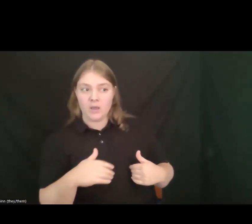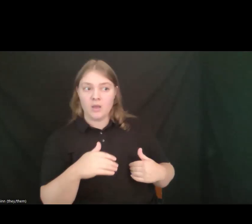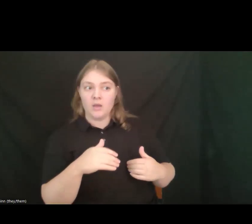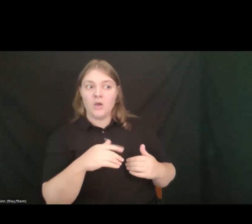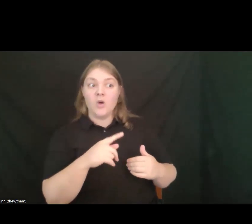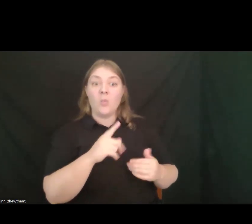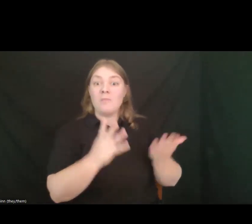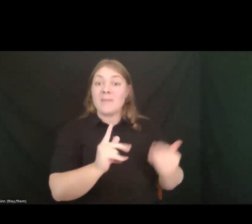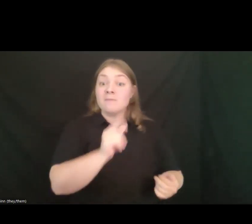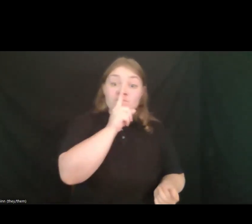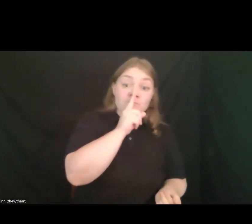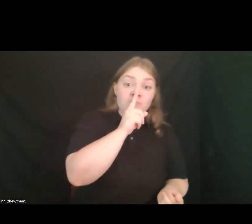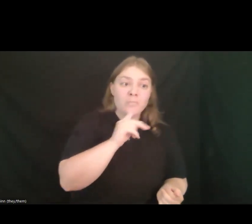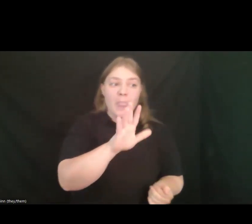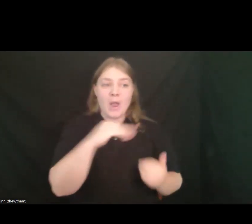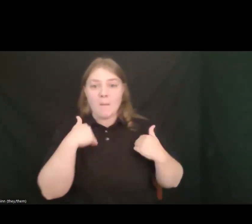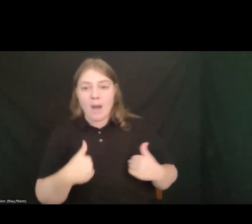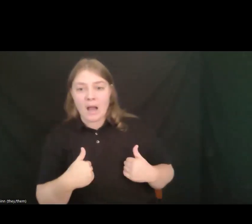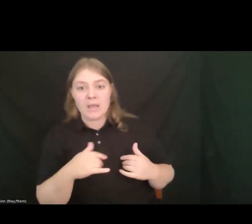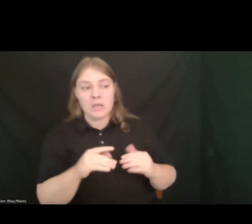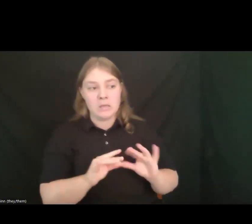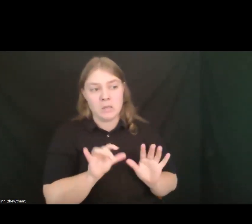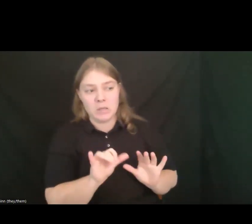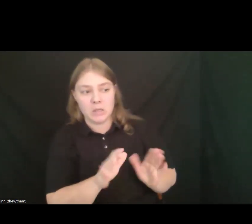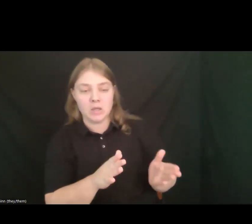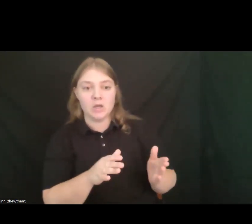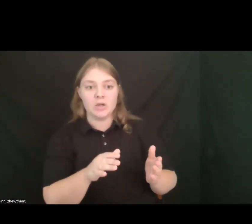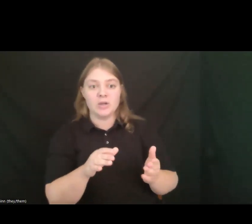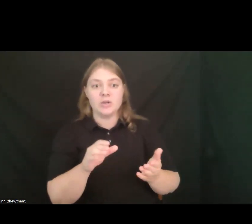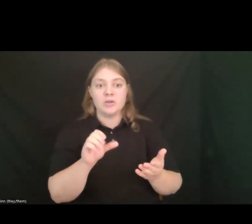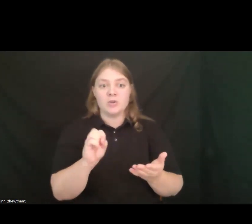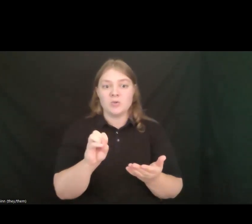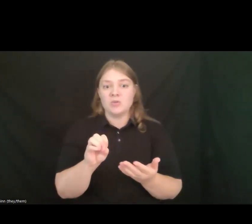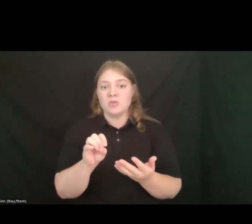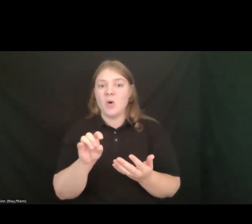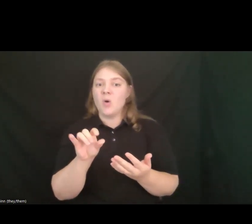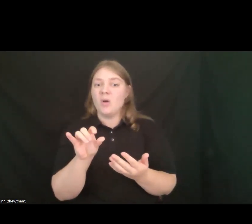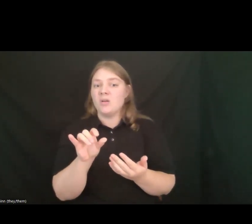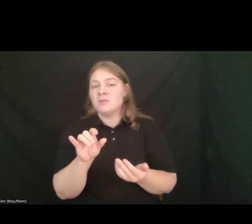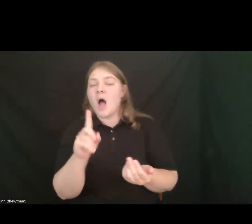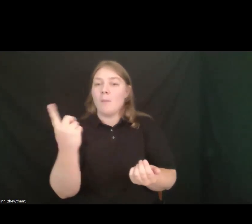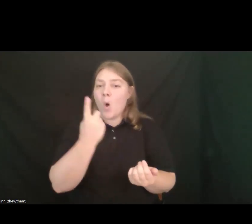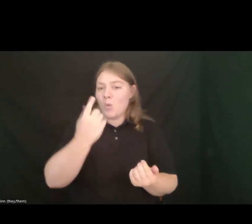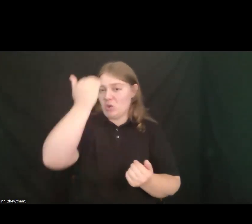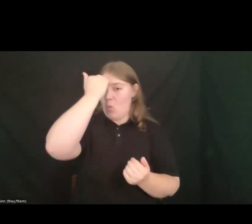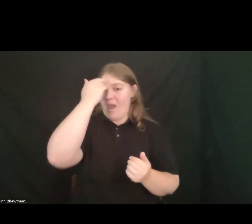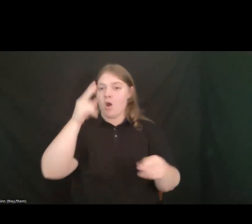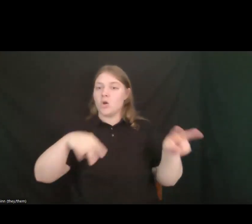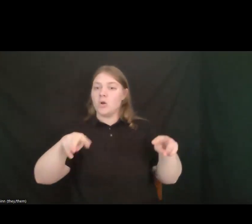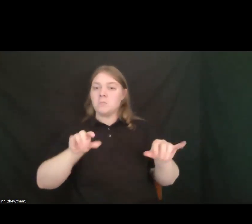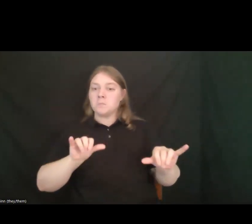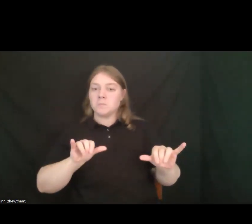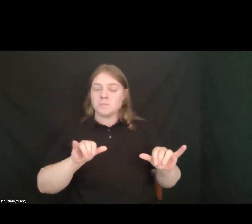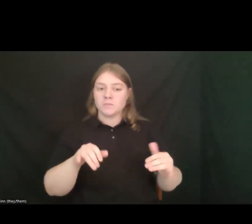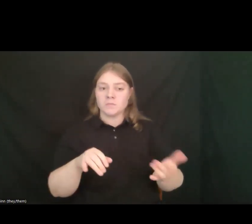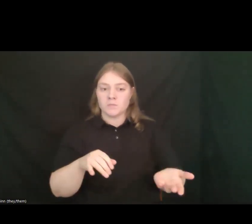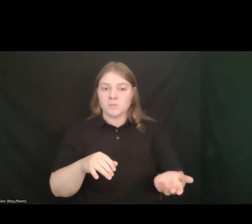bottom up and also top to bottom processes that I'm Al always aware and um I do that a lot in